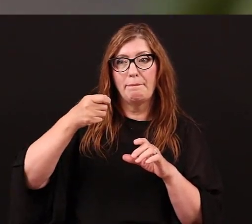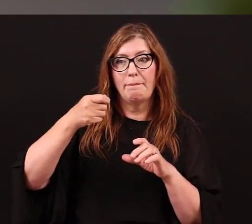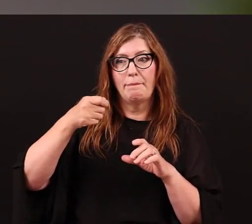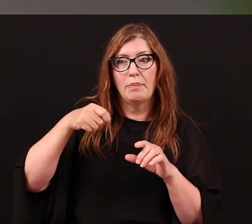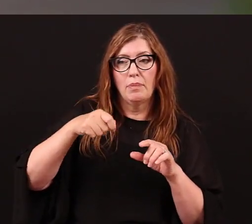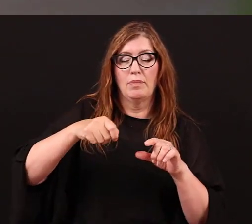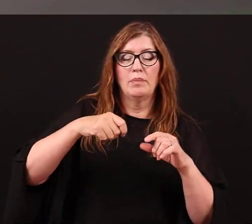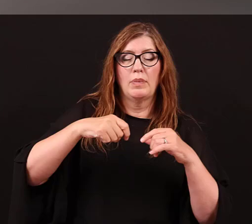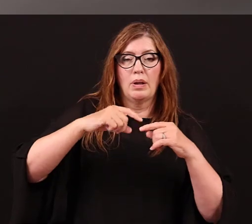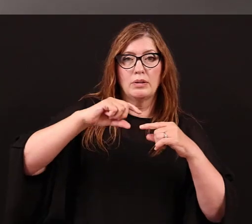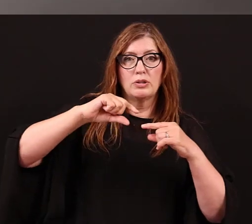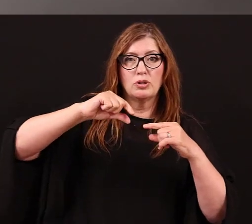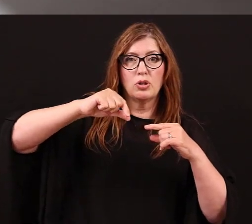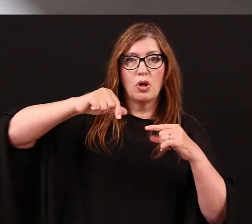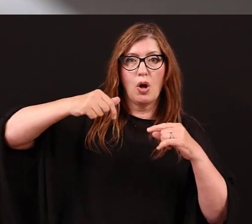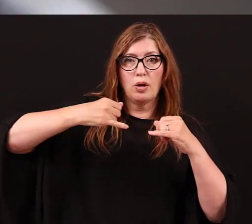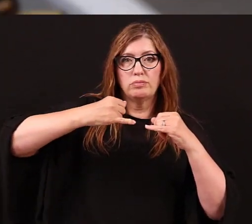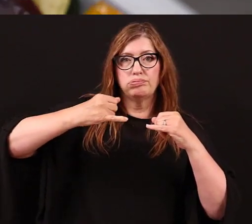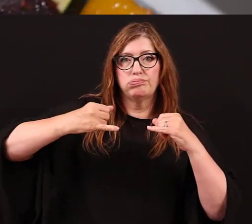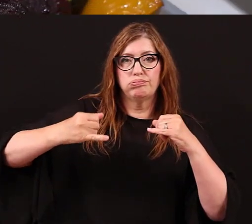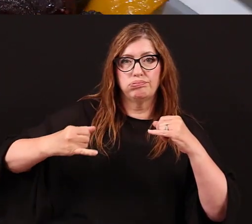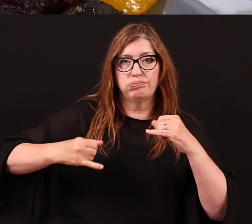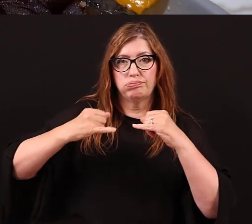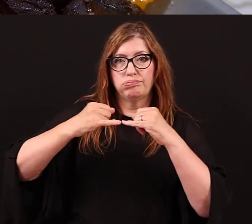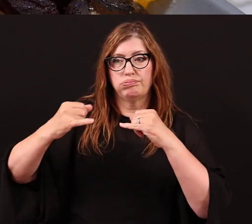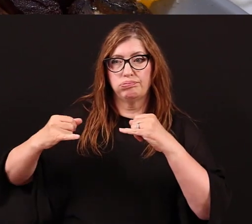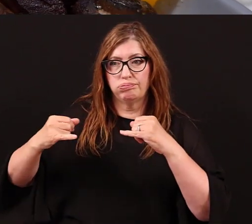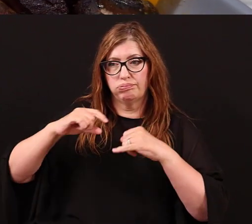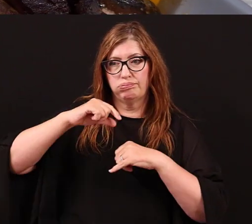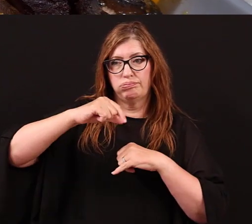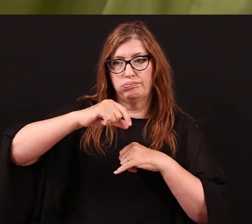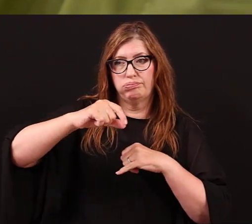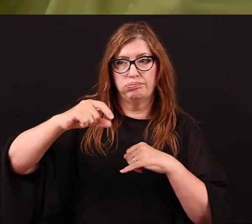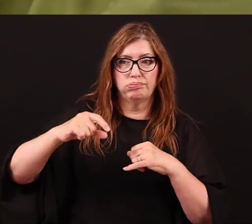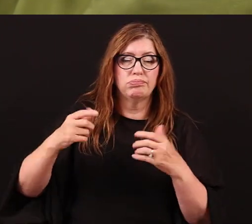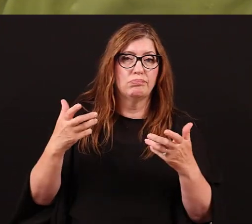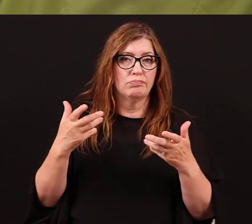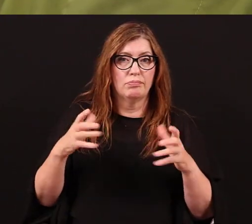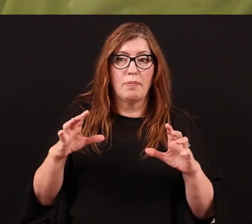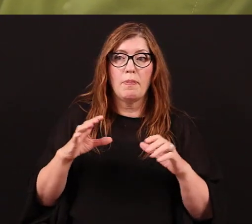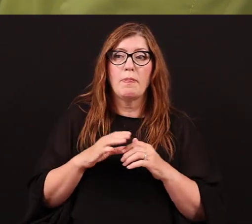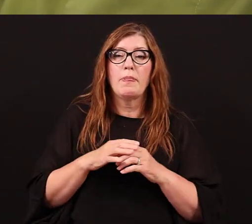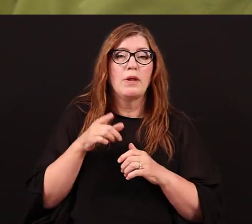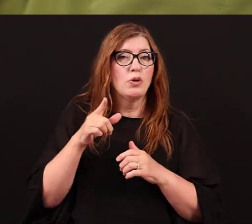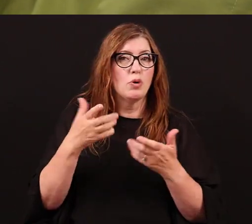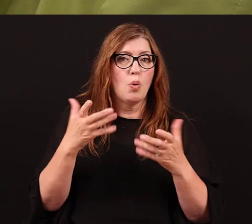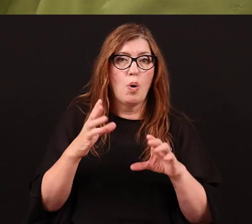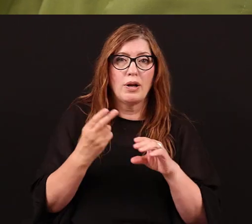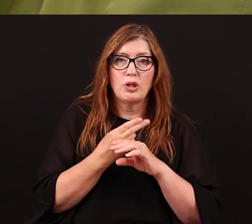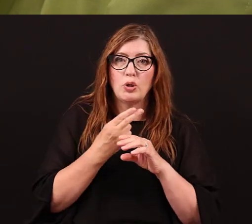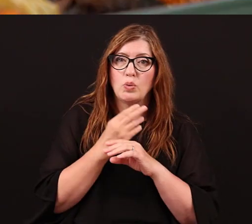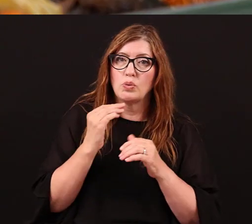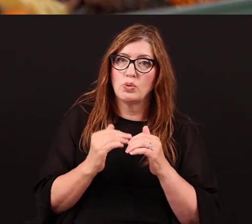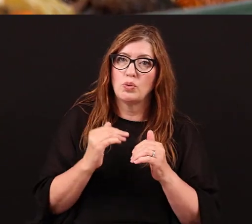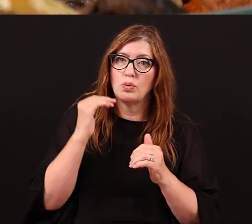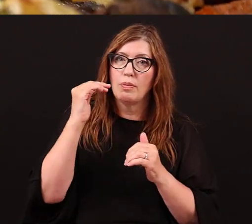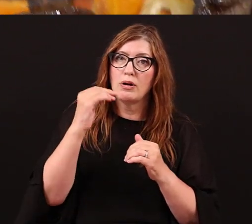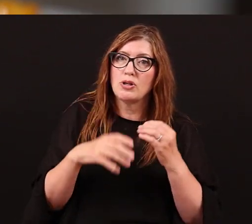I'm just gonna slowly drizzle it on top. Let it just unwind. You don't wanna do too much. It just adds a little bit of flavor.